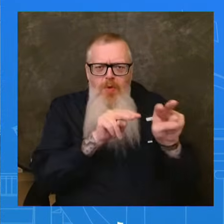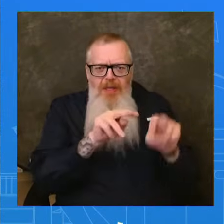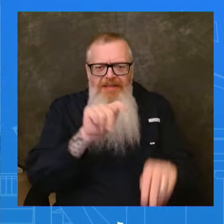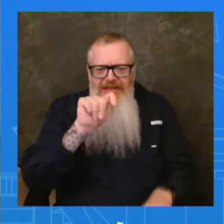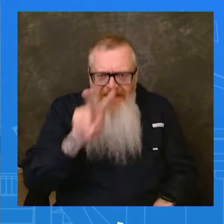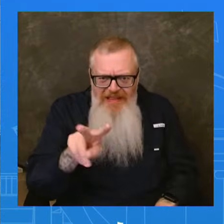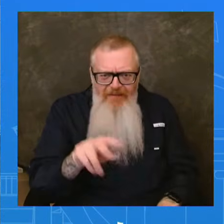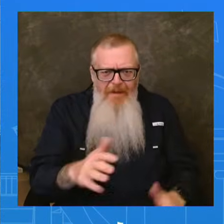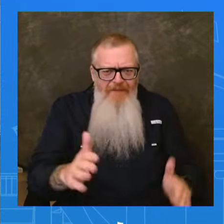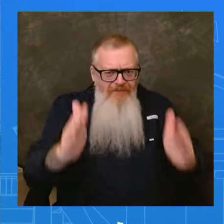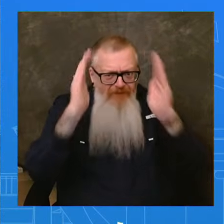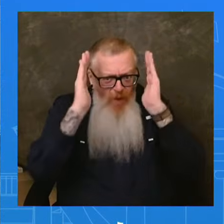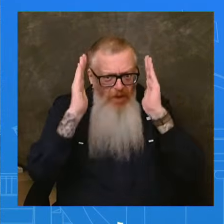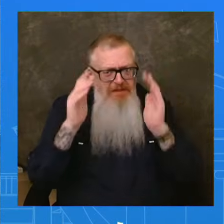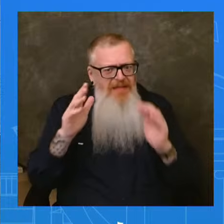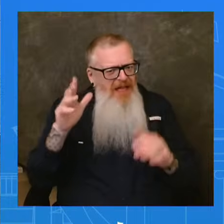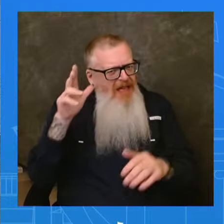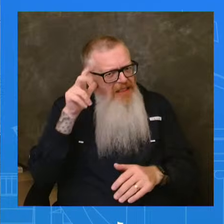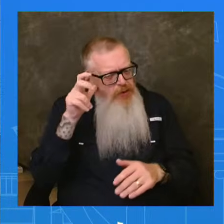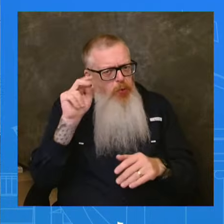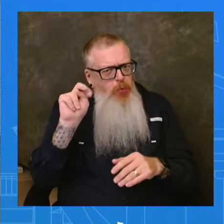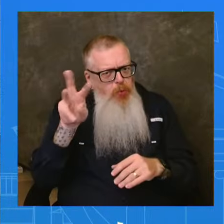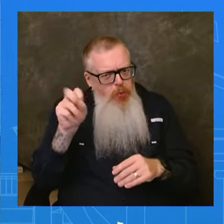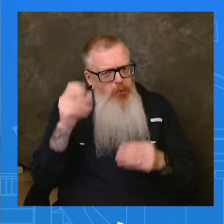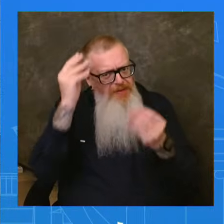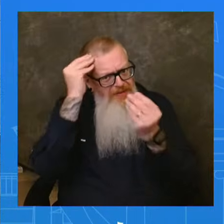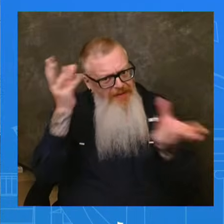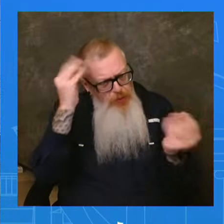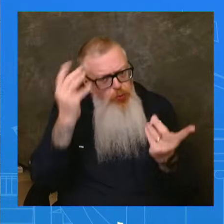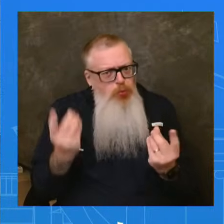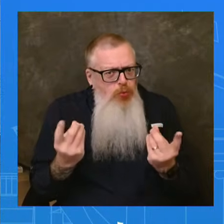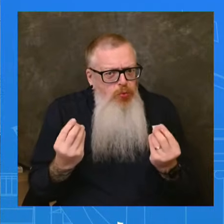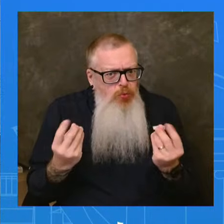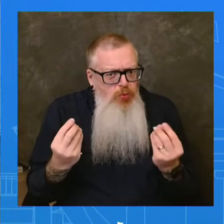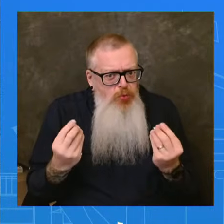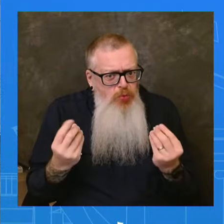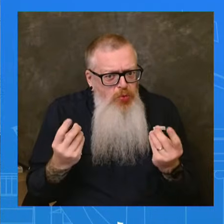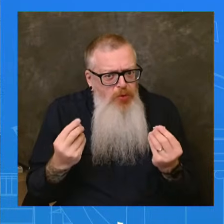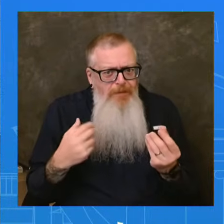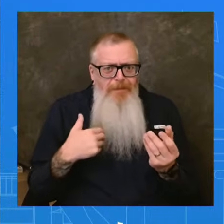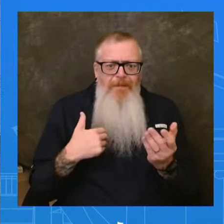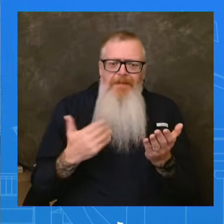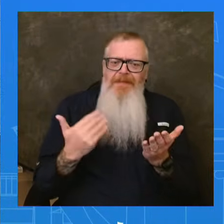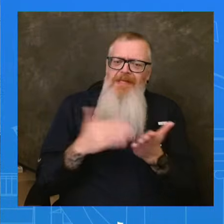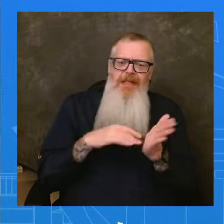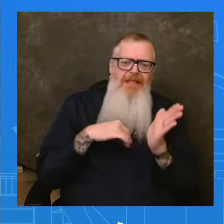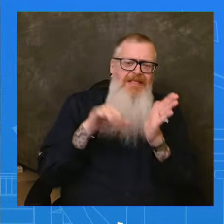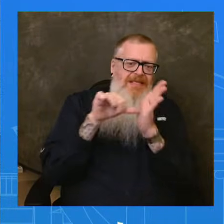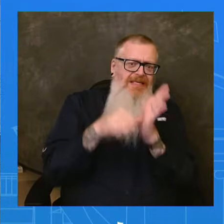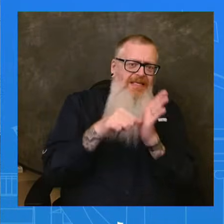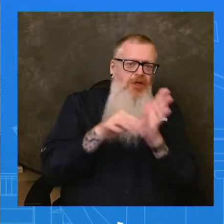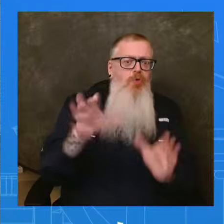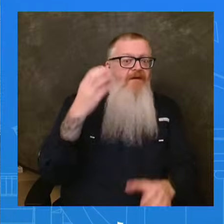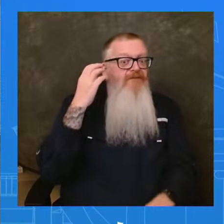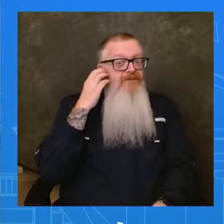And if you receive, again, a tornado warning on your phone, through a NOAA radio, or from your local officials --